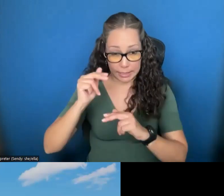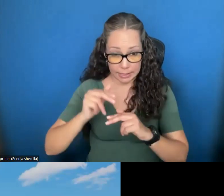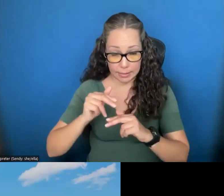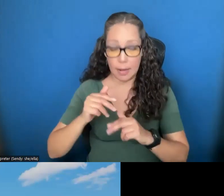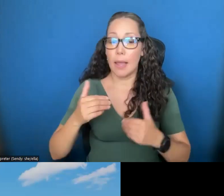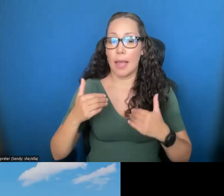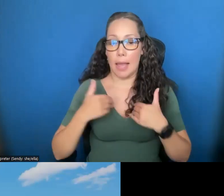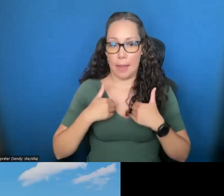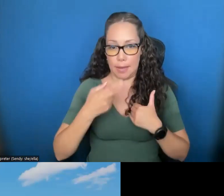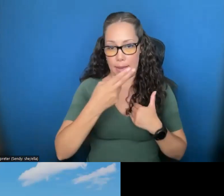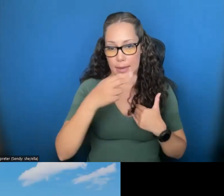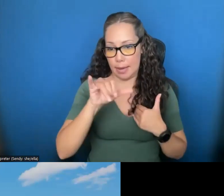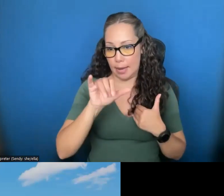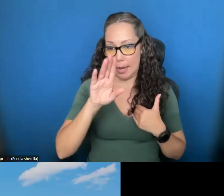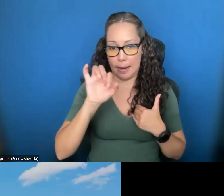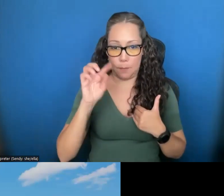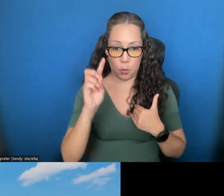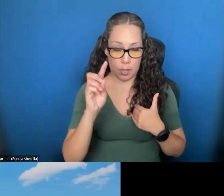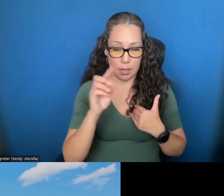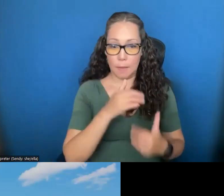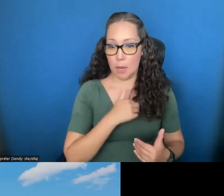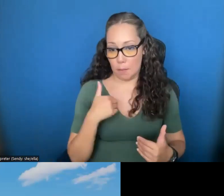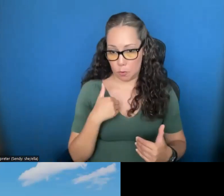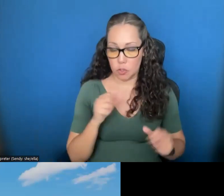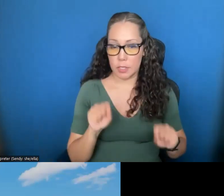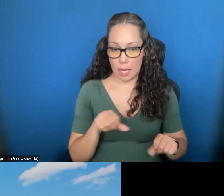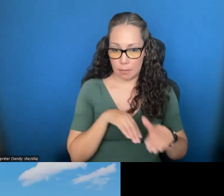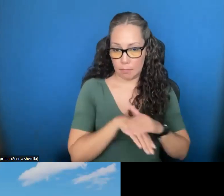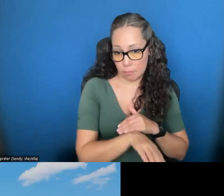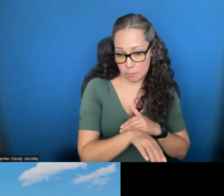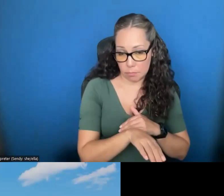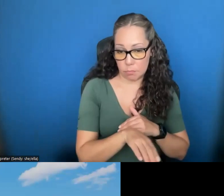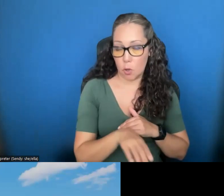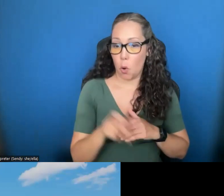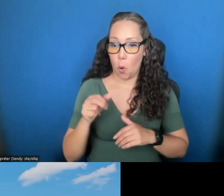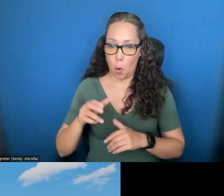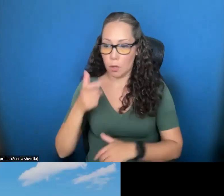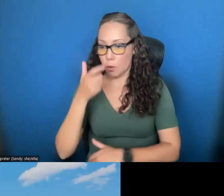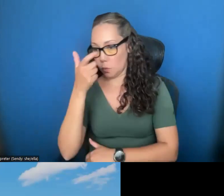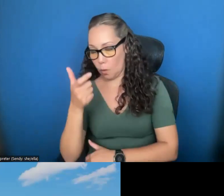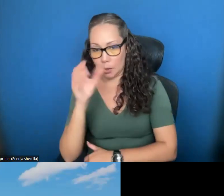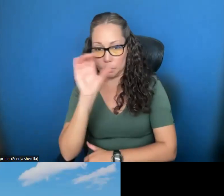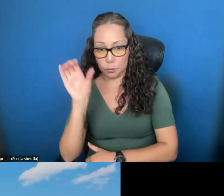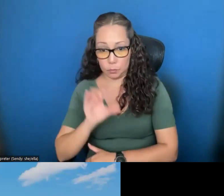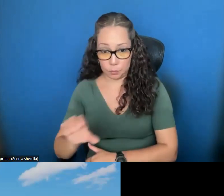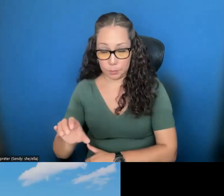so members uh can can attend either in person or uh via zoom and the other update is that